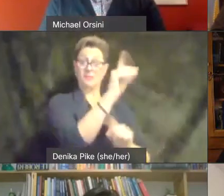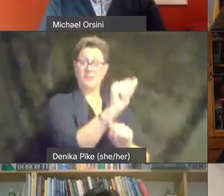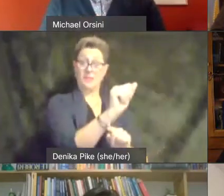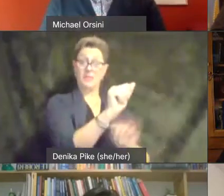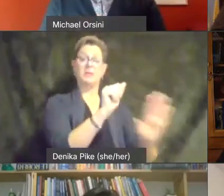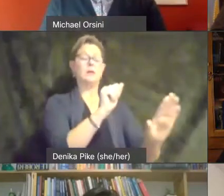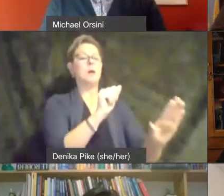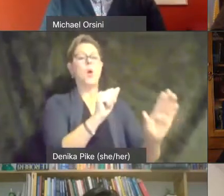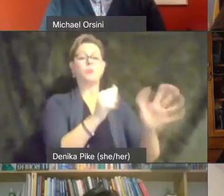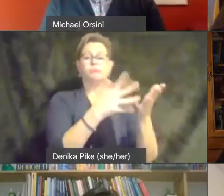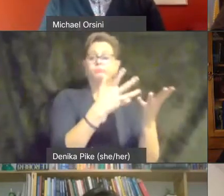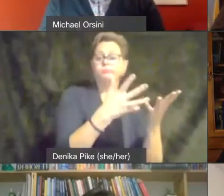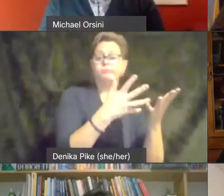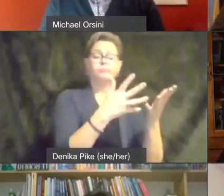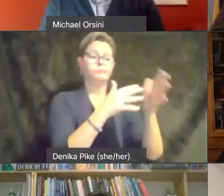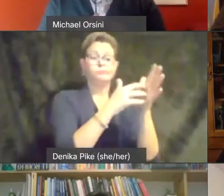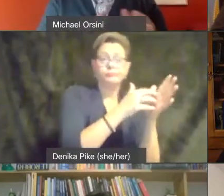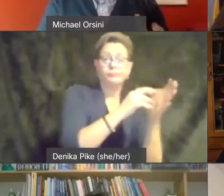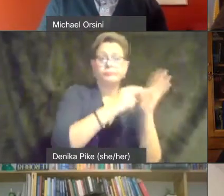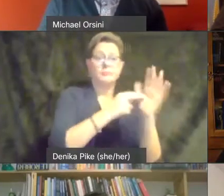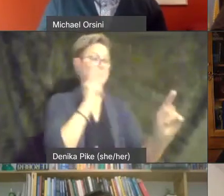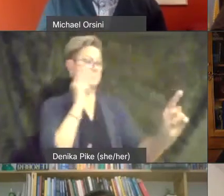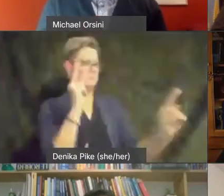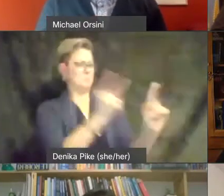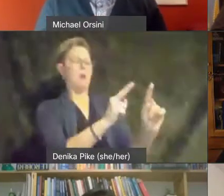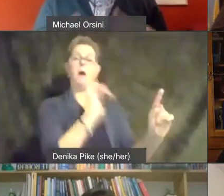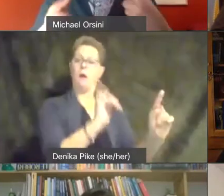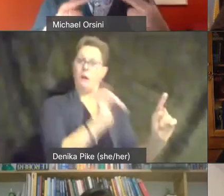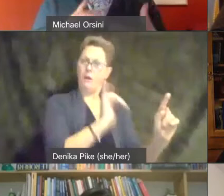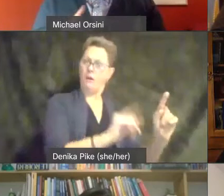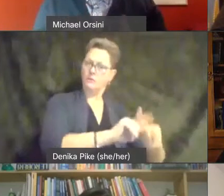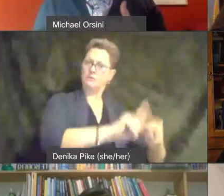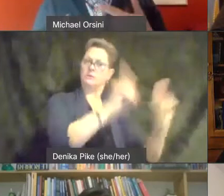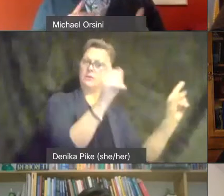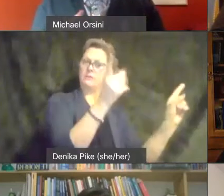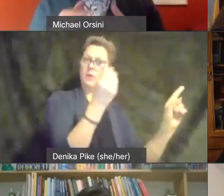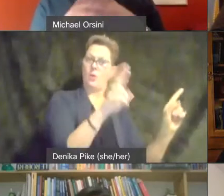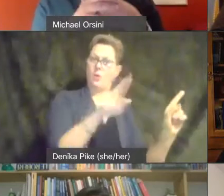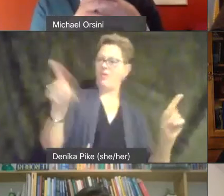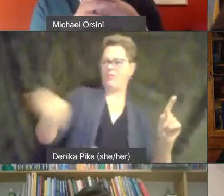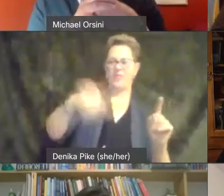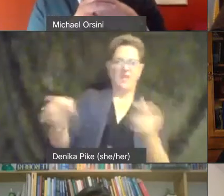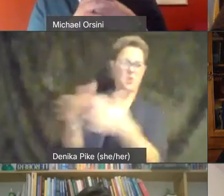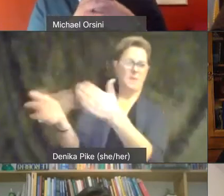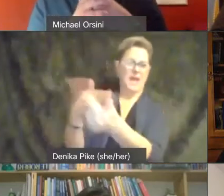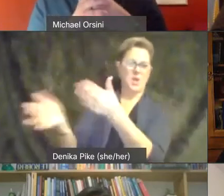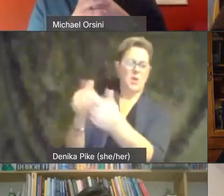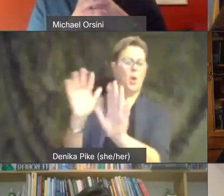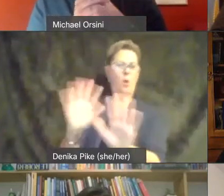who are seen as, in, in some cases disposable like, is there is there an opportunity to sort of shift some of those meetings as well?